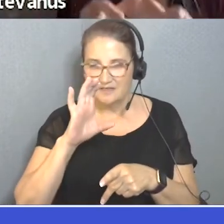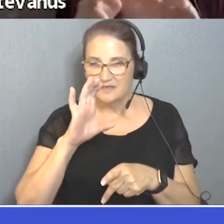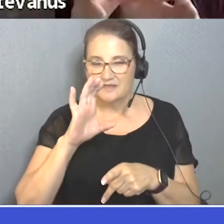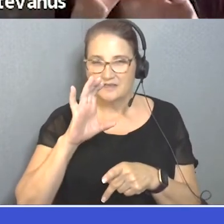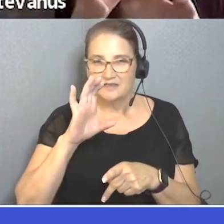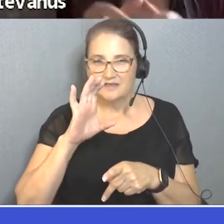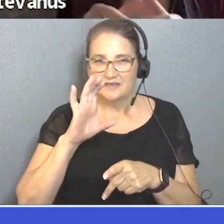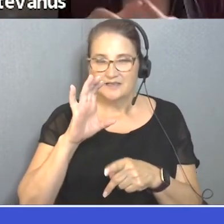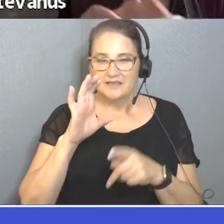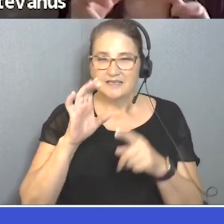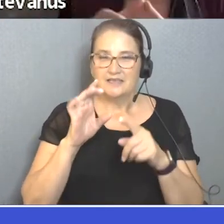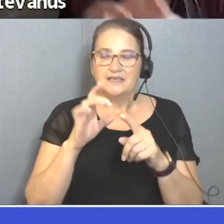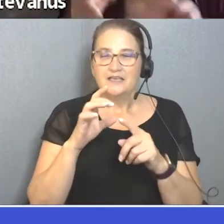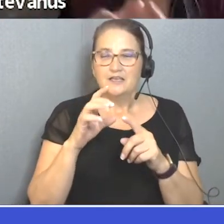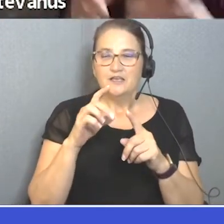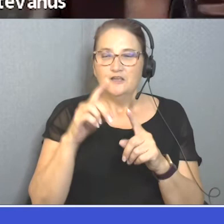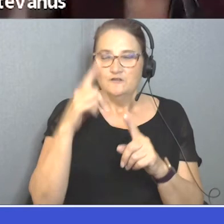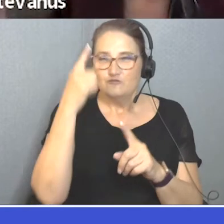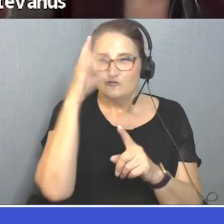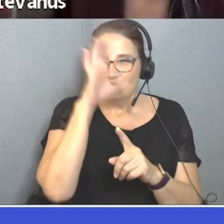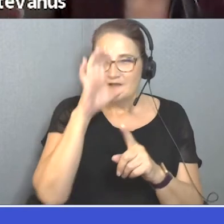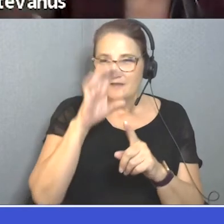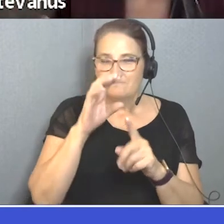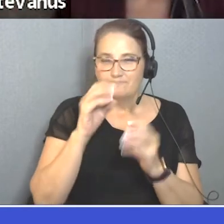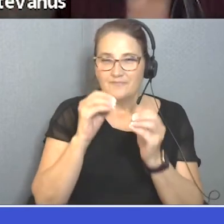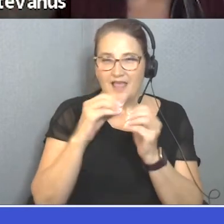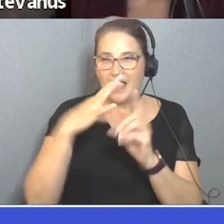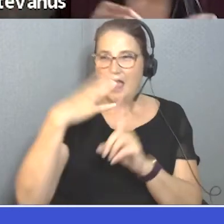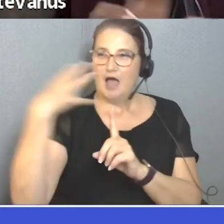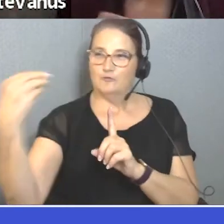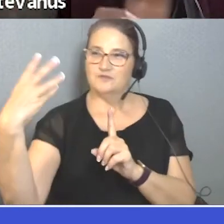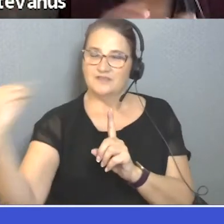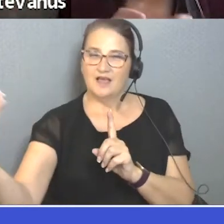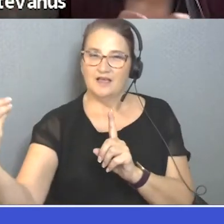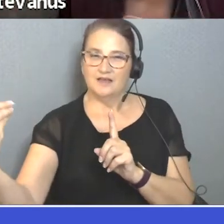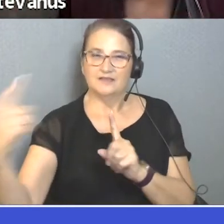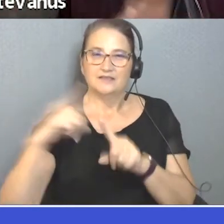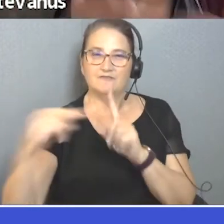type of exploration that intentionally looks outside of the most